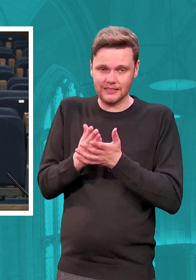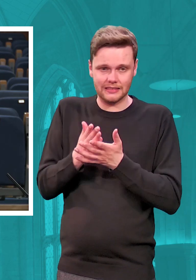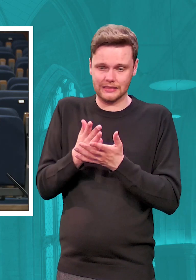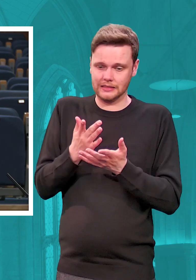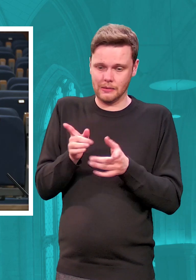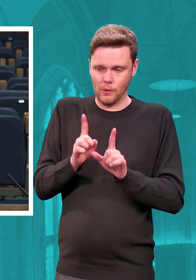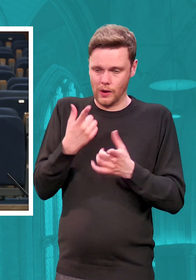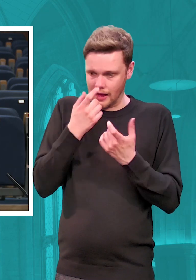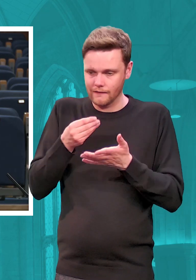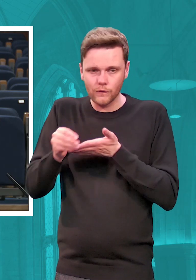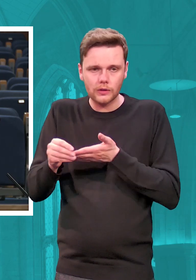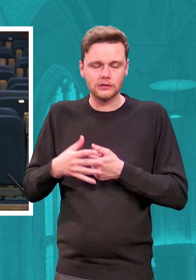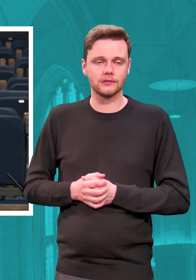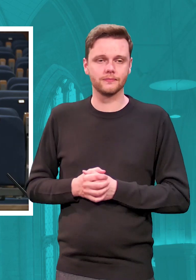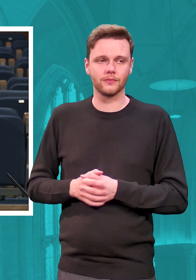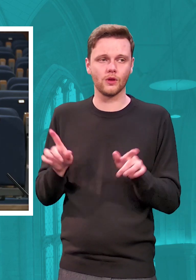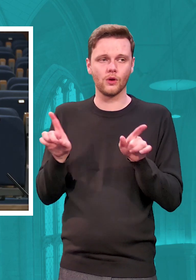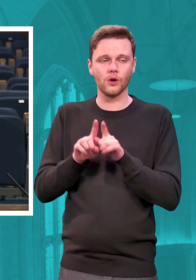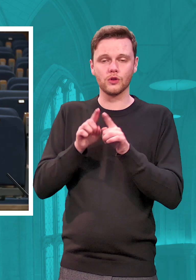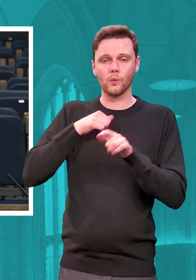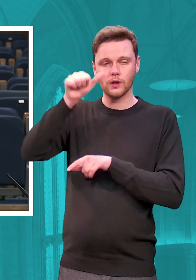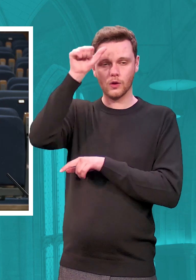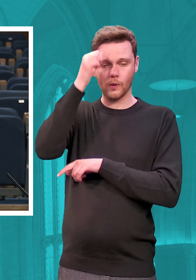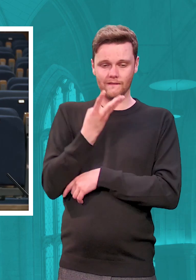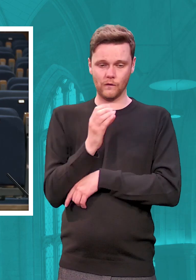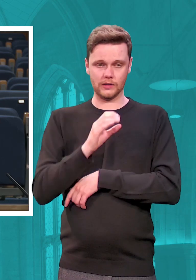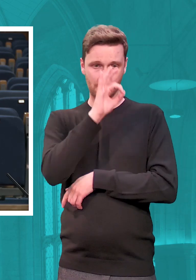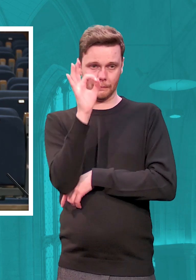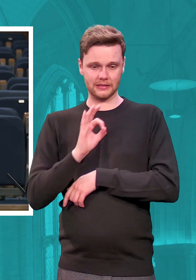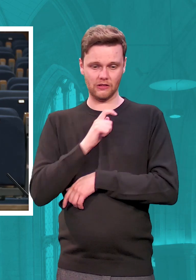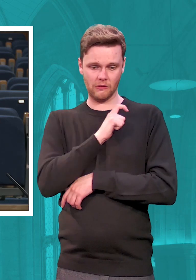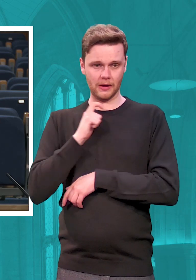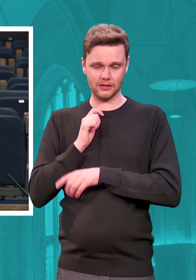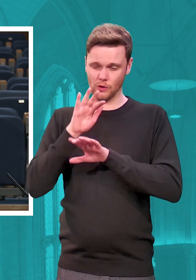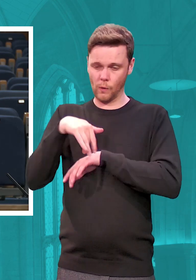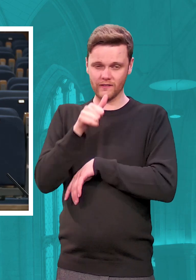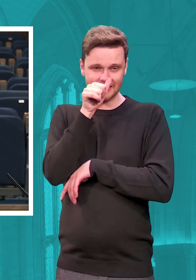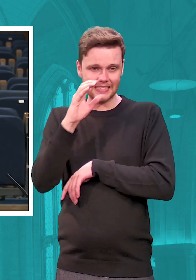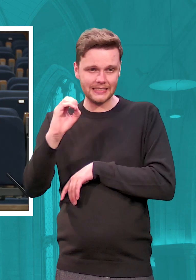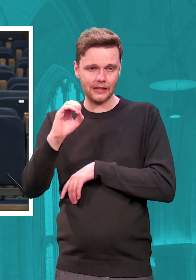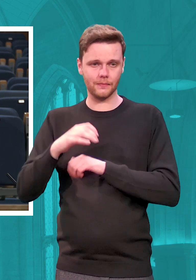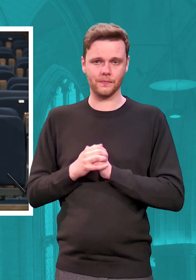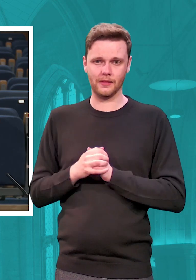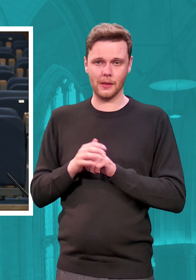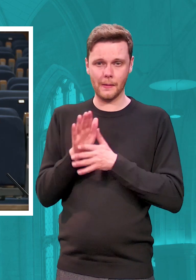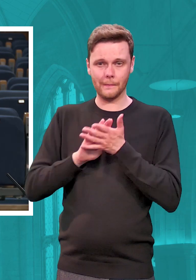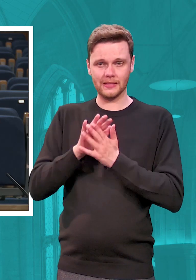We also know that 40% of our ministers are over the age of 60. As many as 60% of our ministers